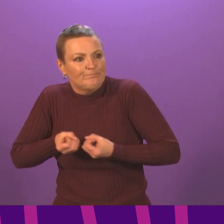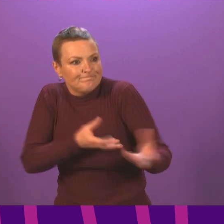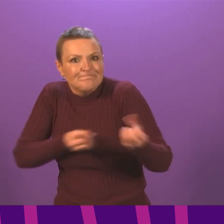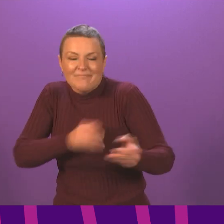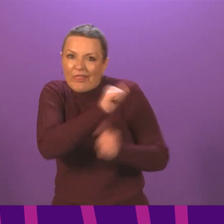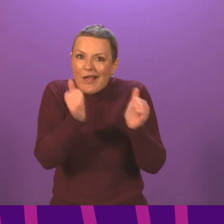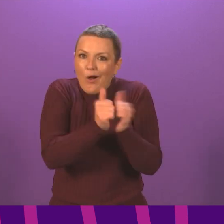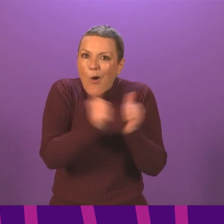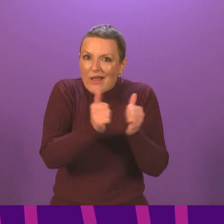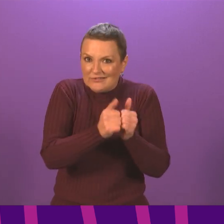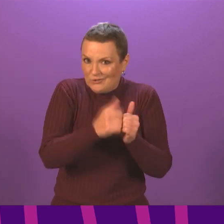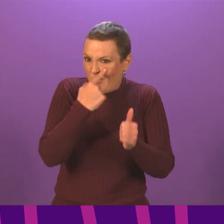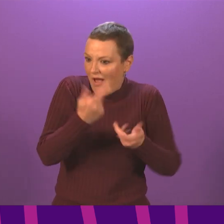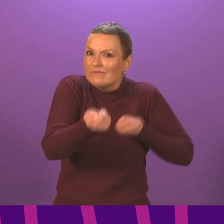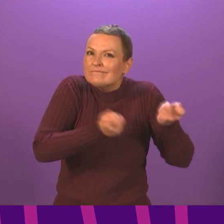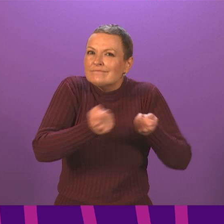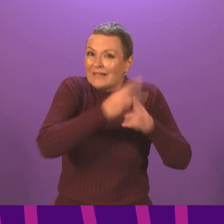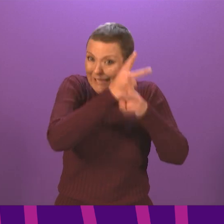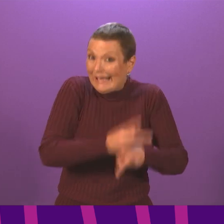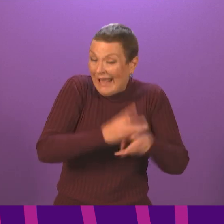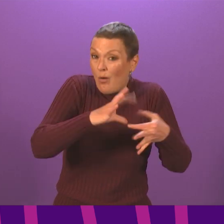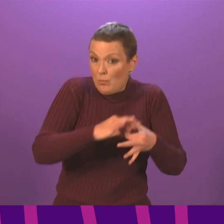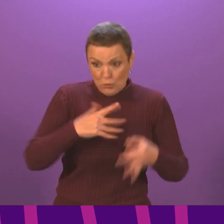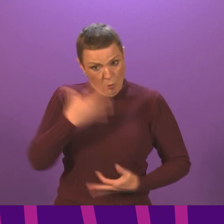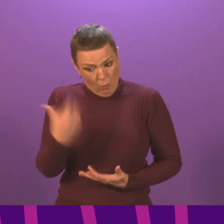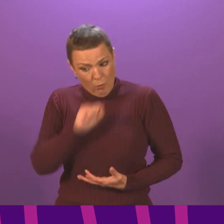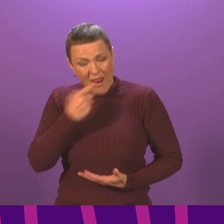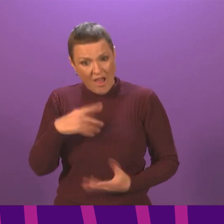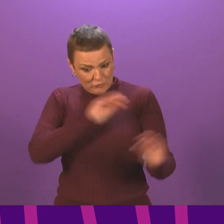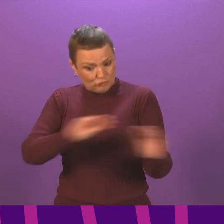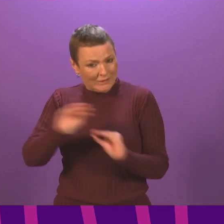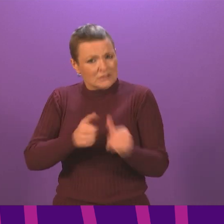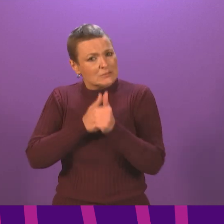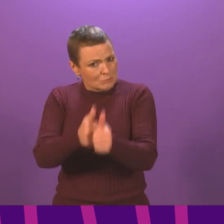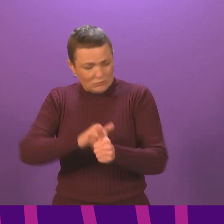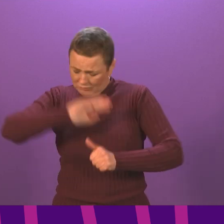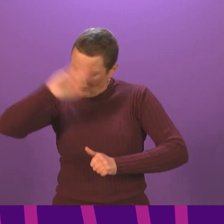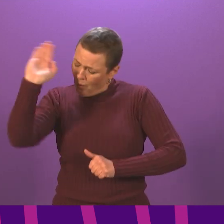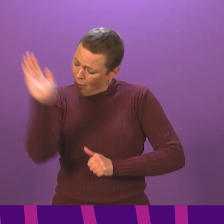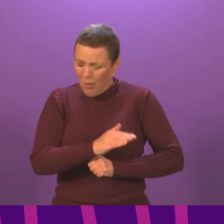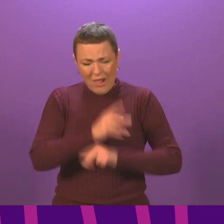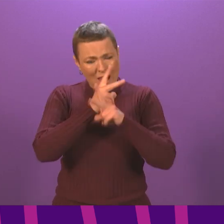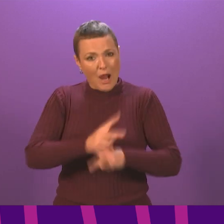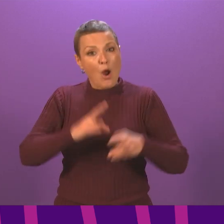run other care homes. Training and support will be provided to all care homes as the